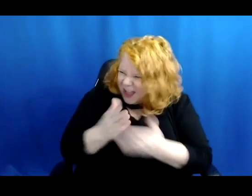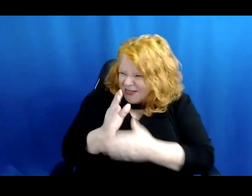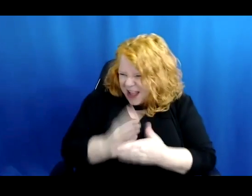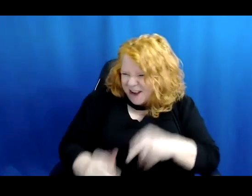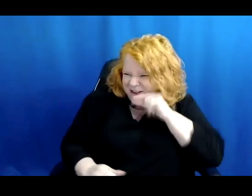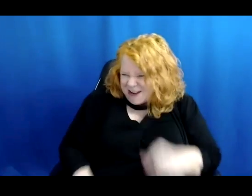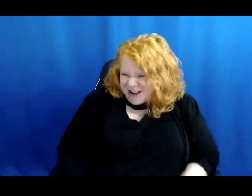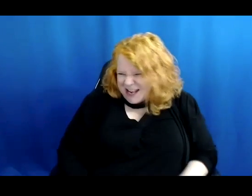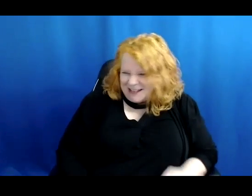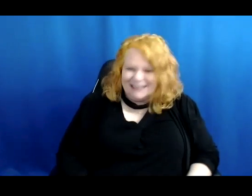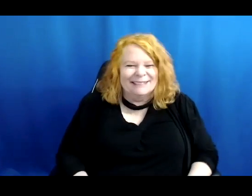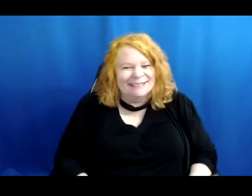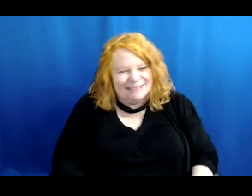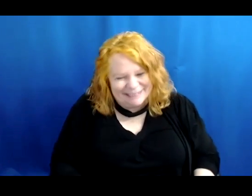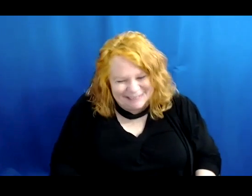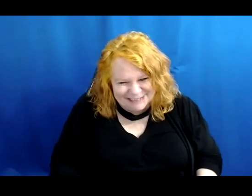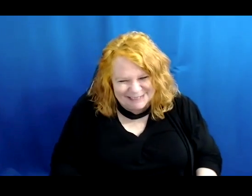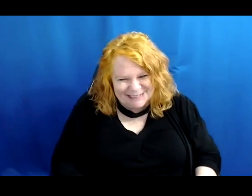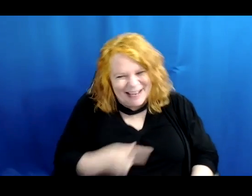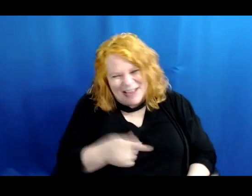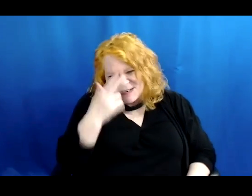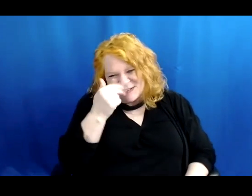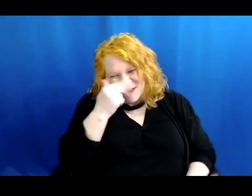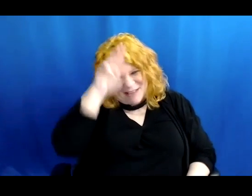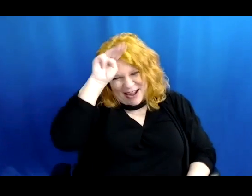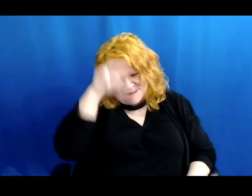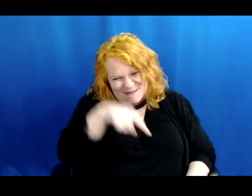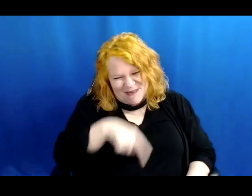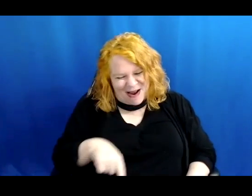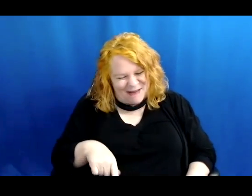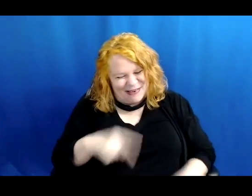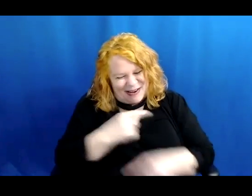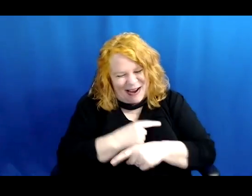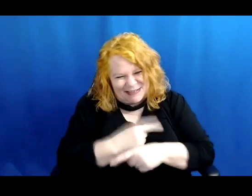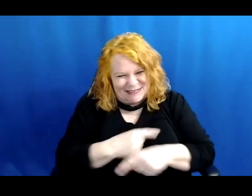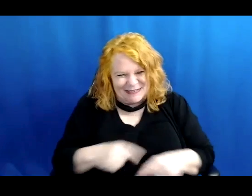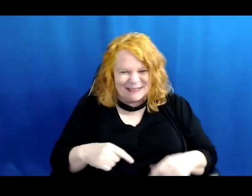Gwyn: You are funny there aren’t you Big Marvin. Marvin: I love you. Gwyn.